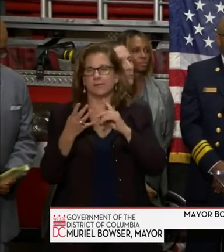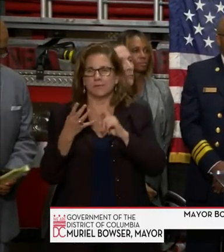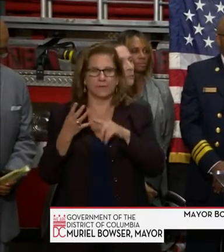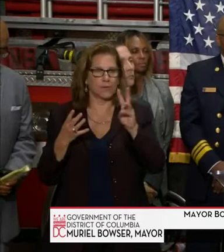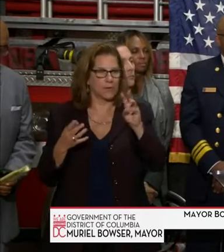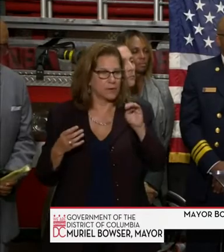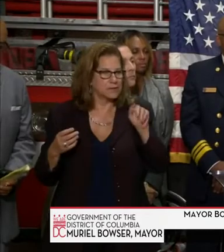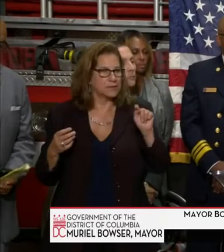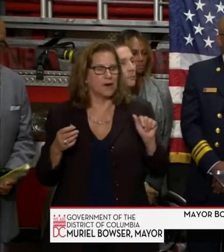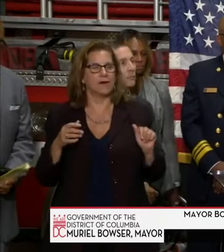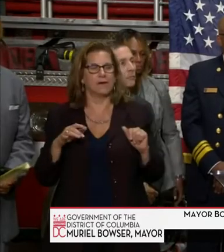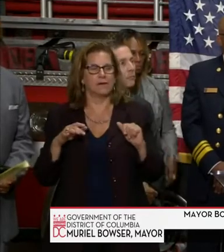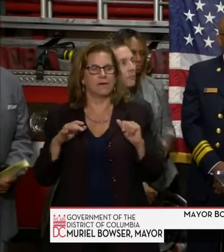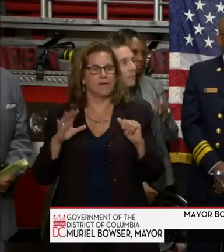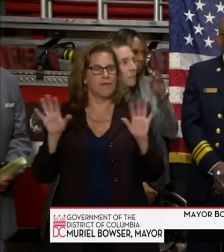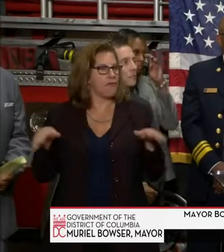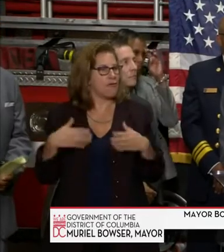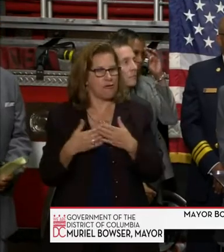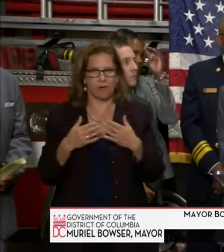VOLUME OF WATER THAT WE ARE ANTICIPATING.